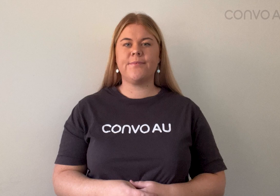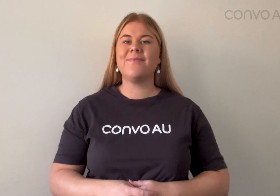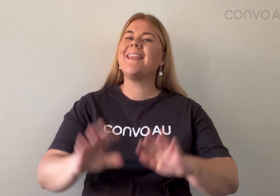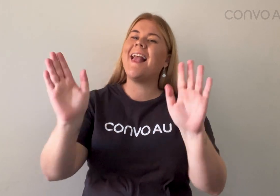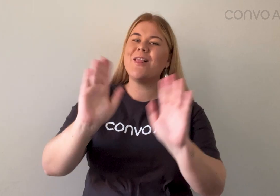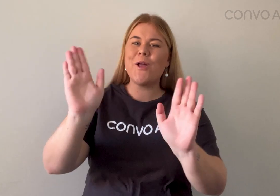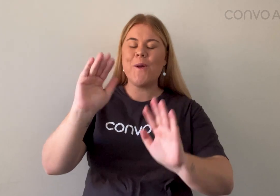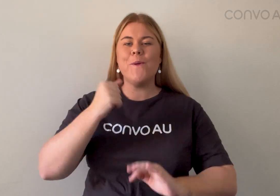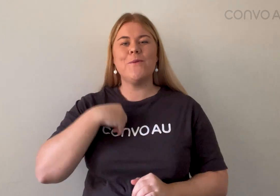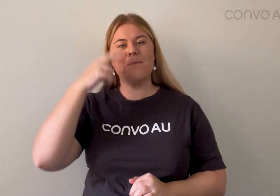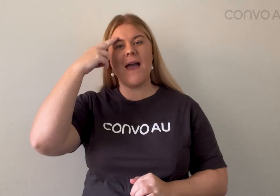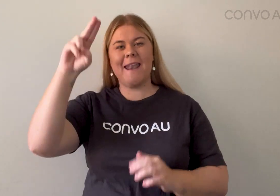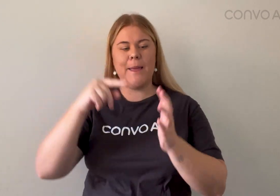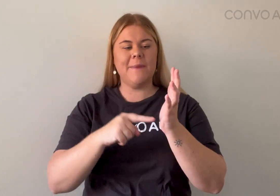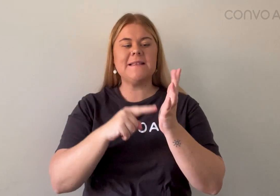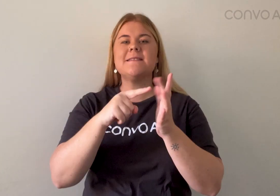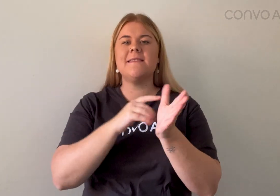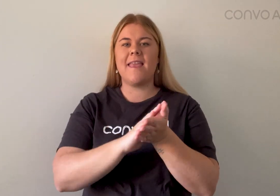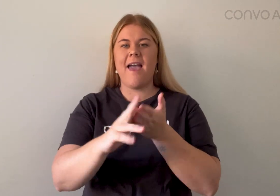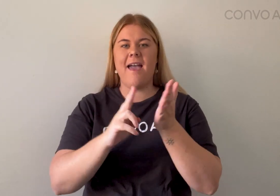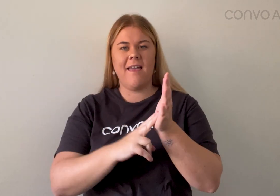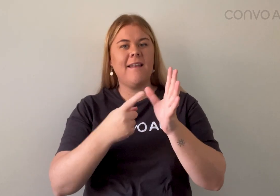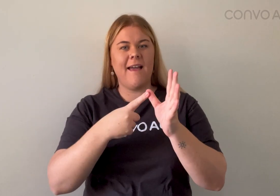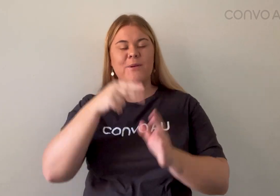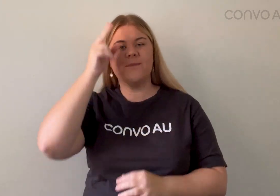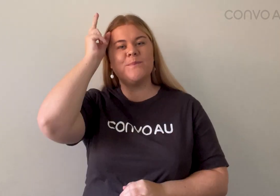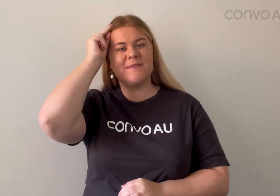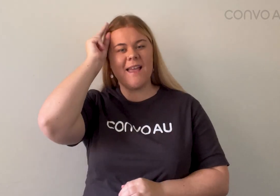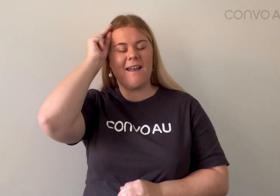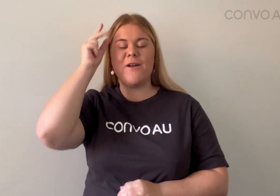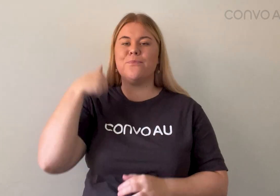Hello! My name is Tiahna.